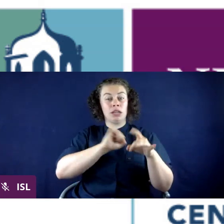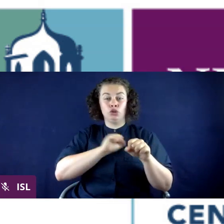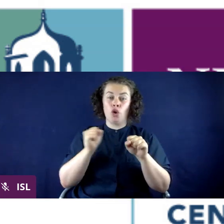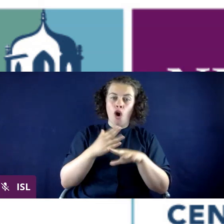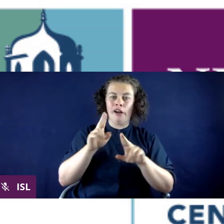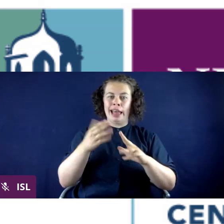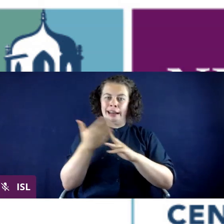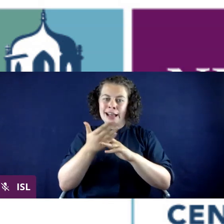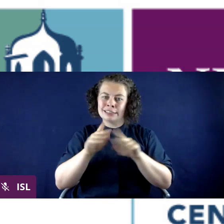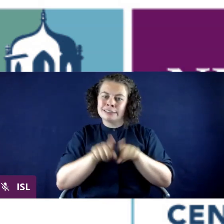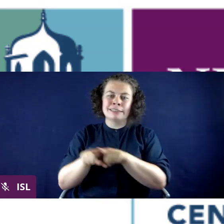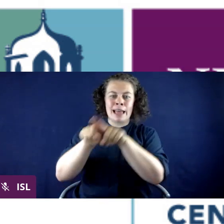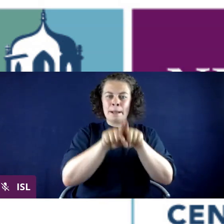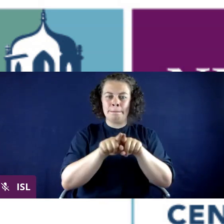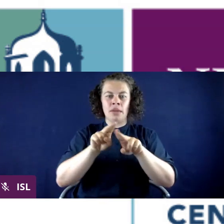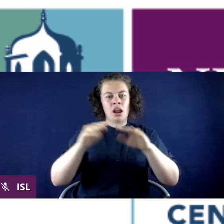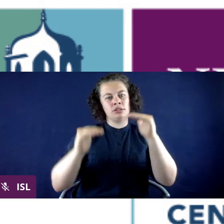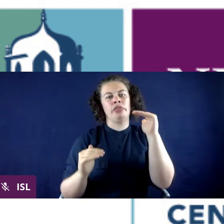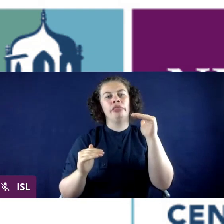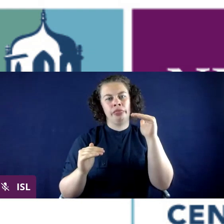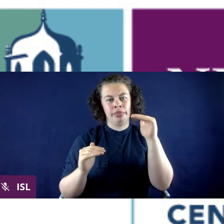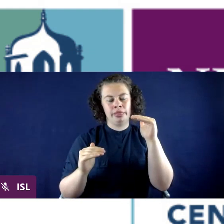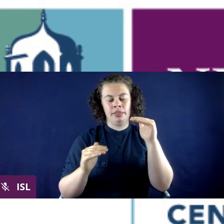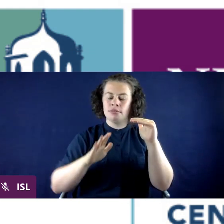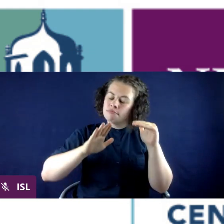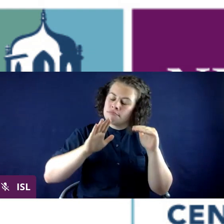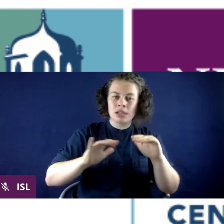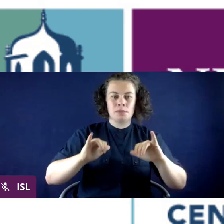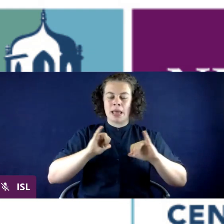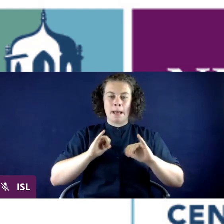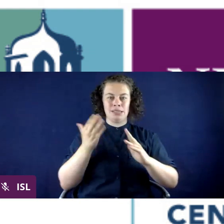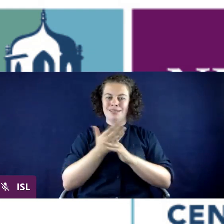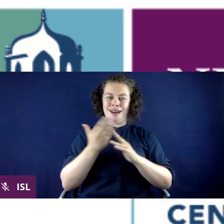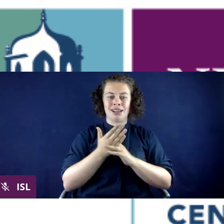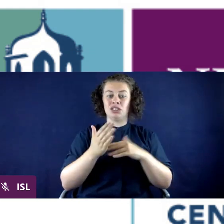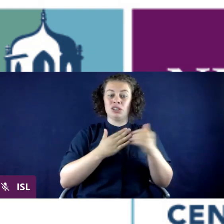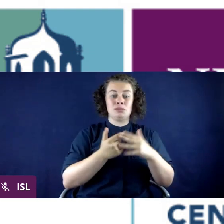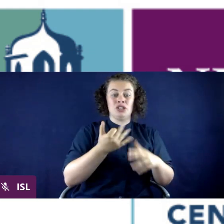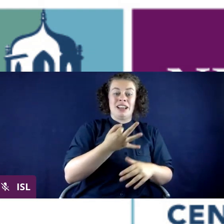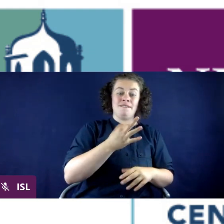individuals but society as a whole, and it is all of our responsibility to ensure